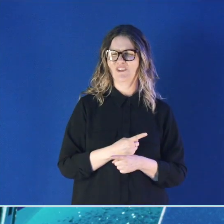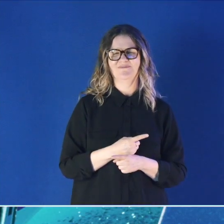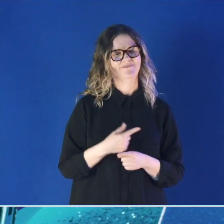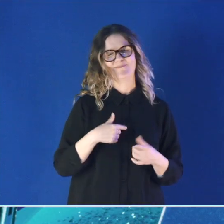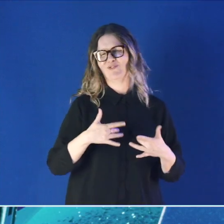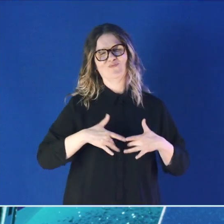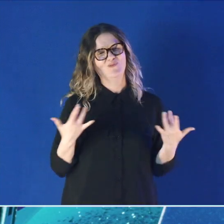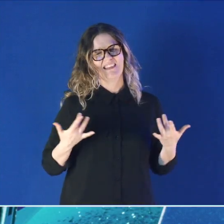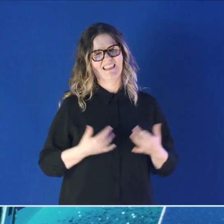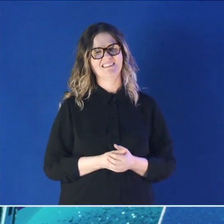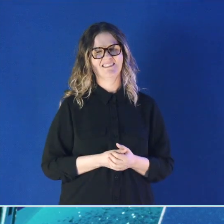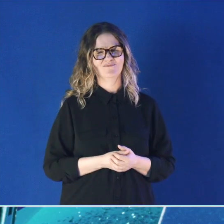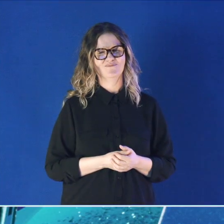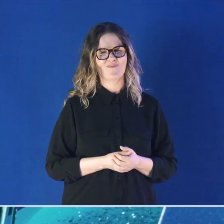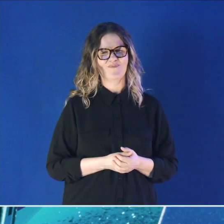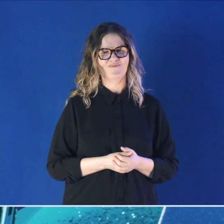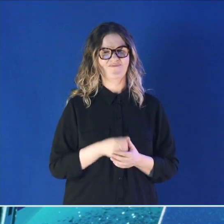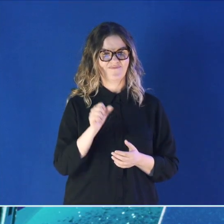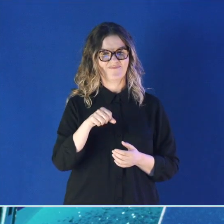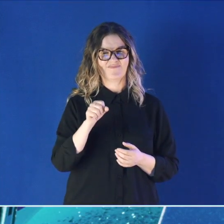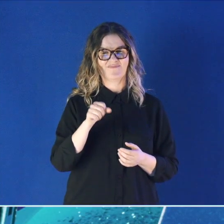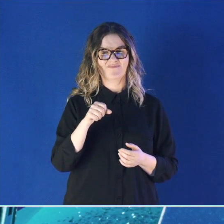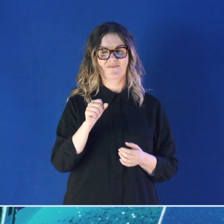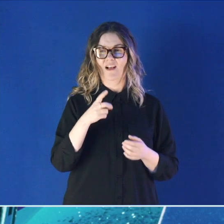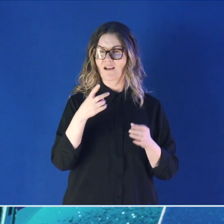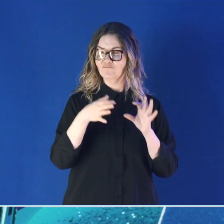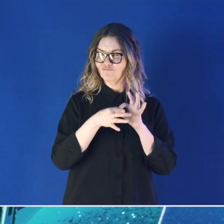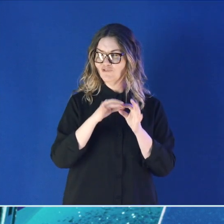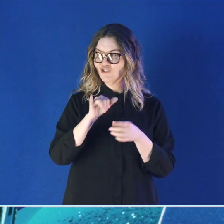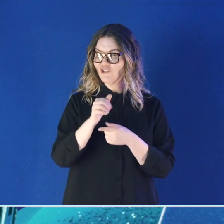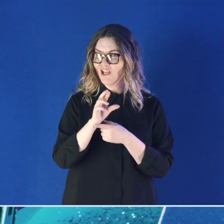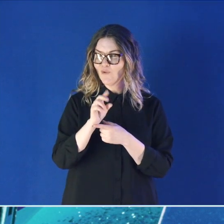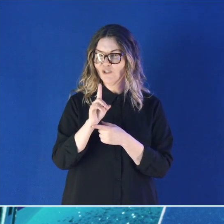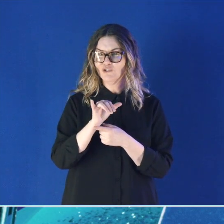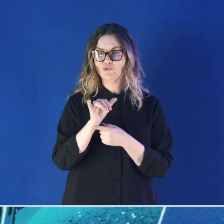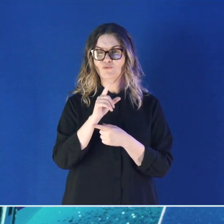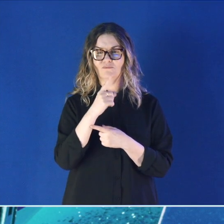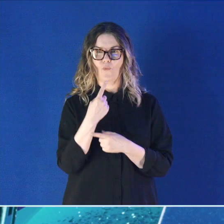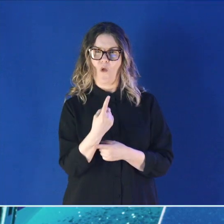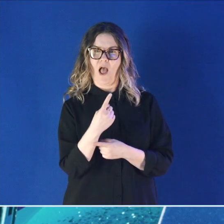with OneCourt was just one of the highlights of my season. And he knows this.